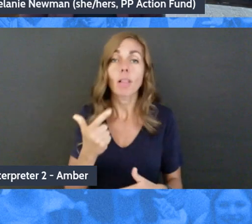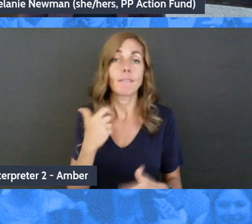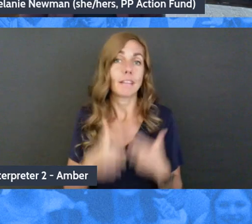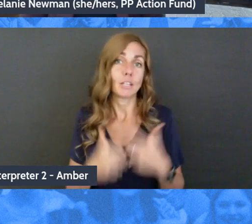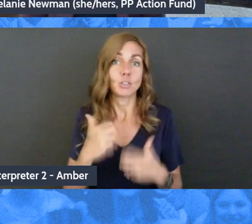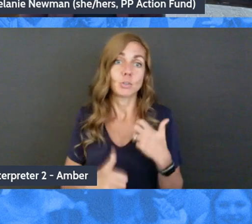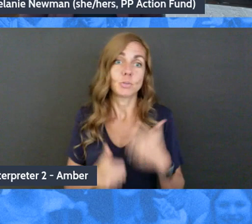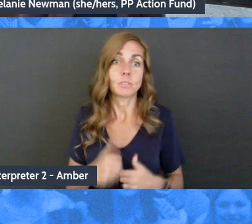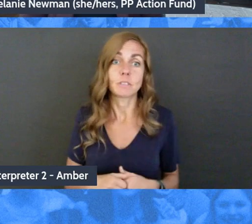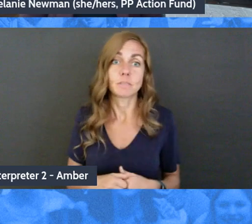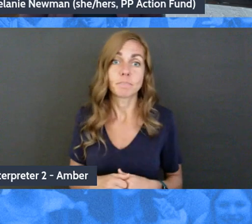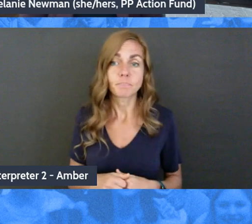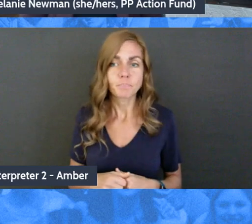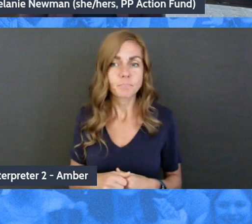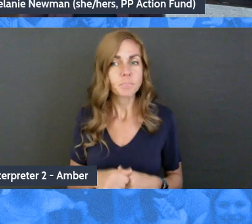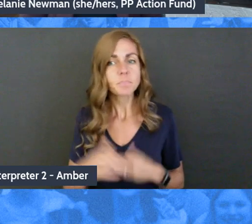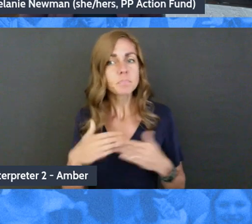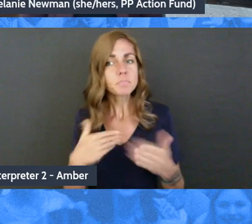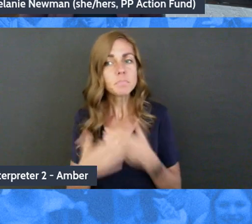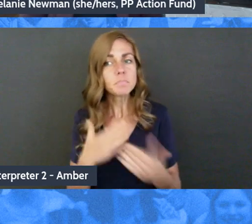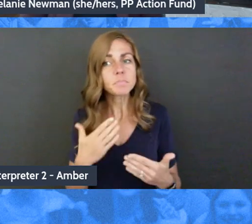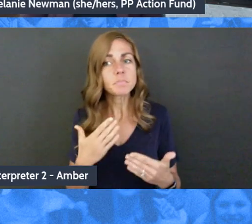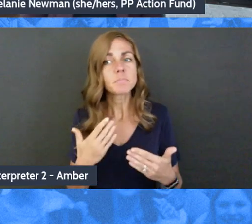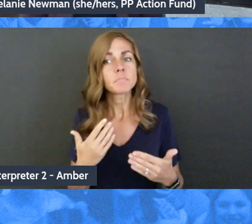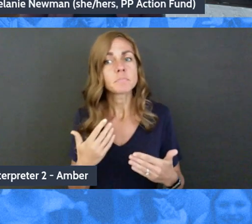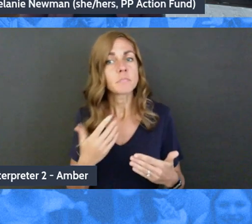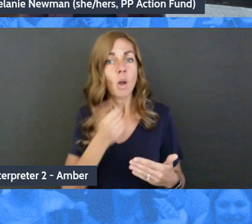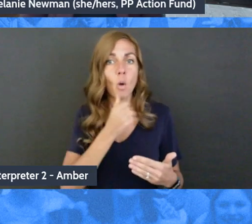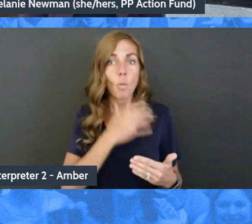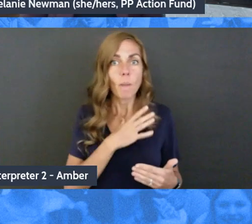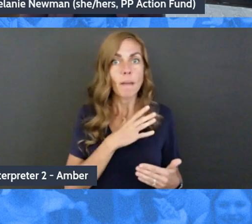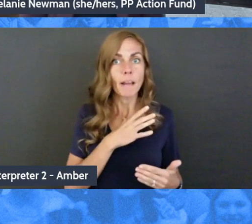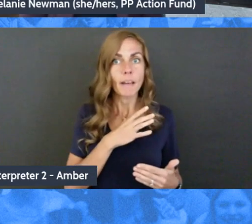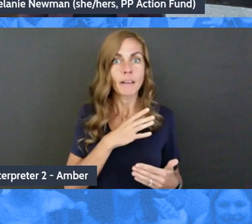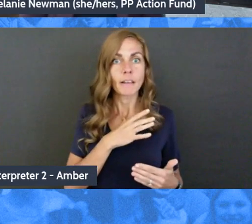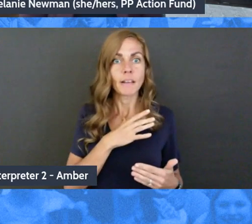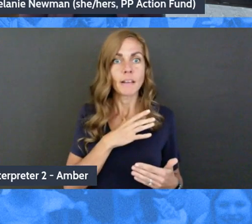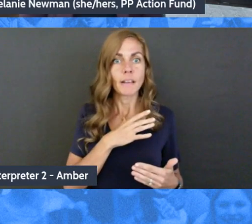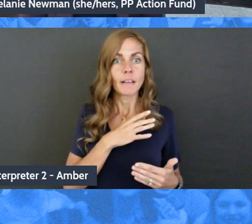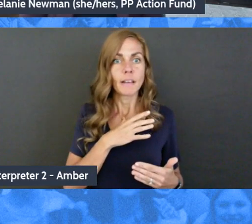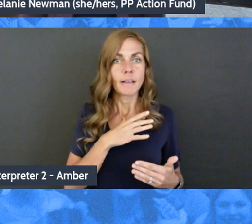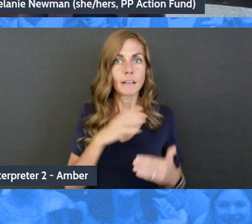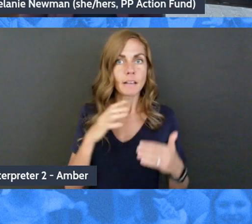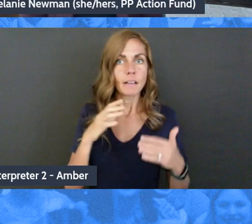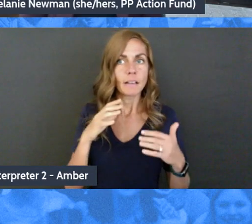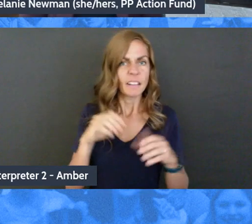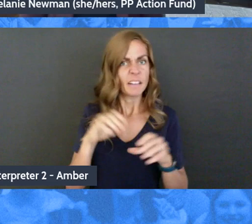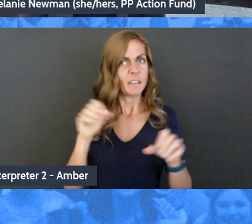and whether or not women and our allies can make our voices heard at the ballot box determines whether we have legislators